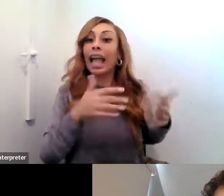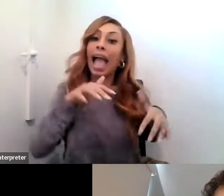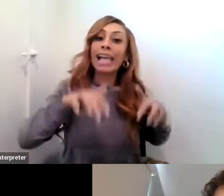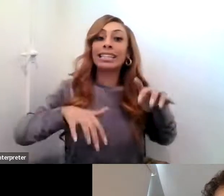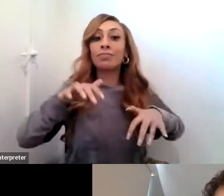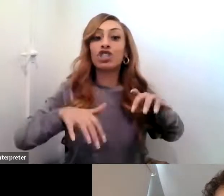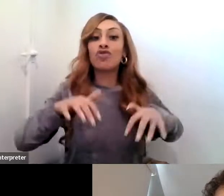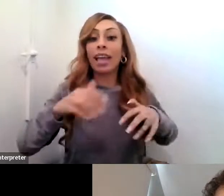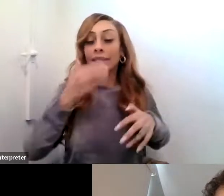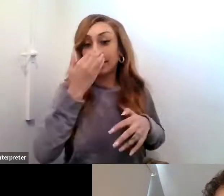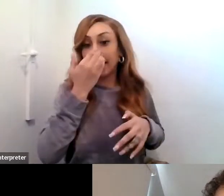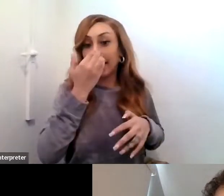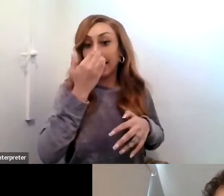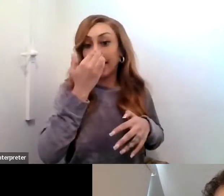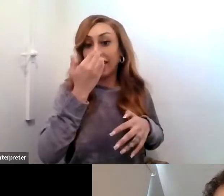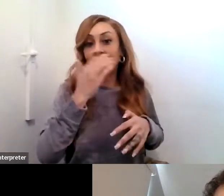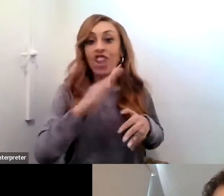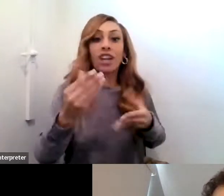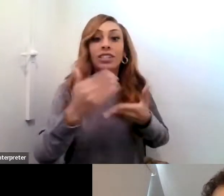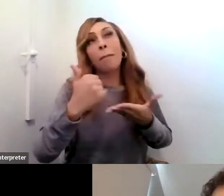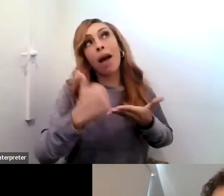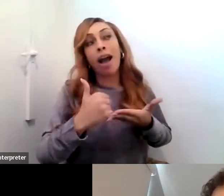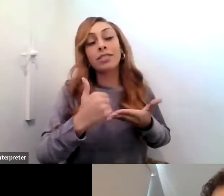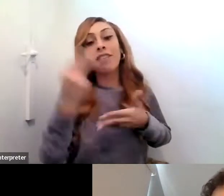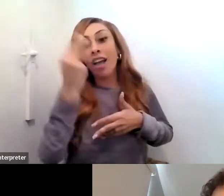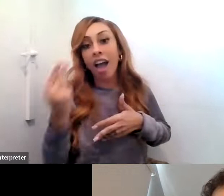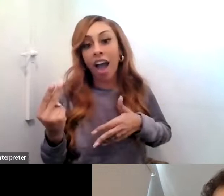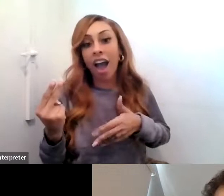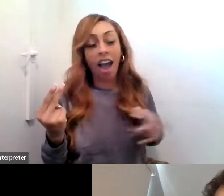and wasn't part of the "art", suddenly becomes much more important.